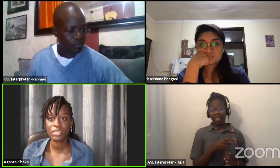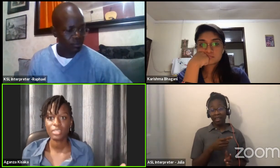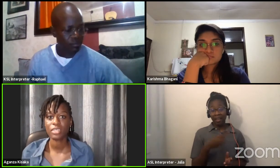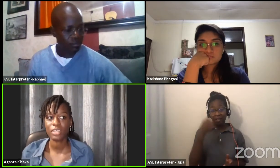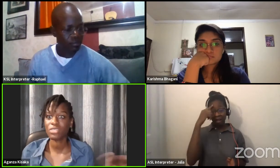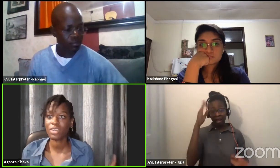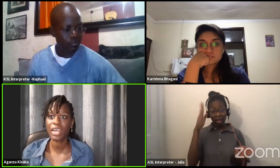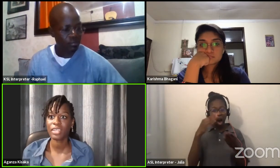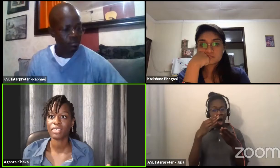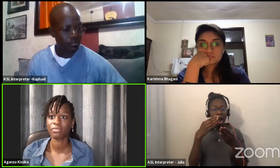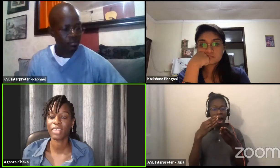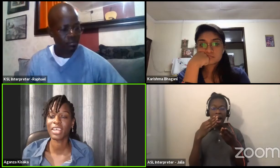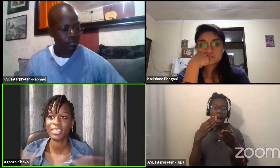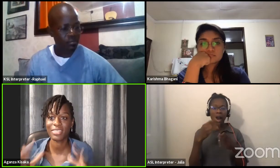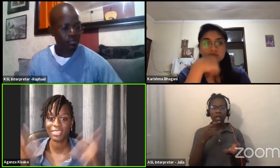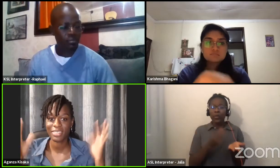it's Uganda, it's here.